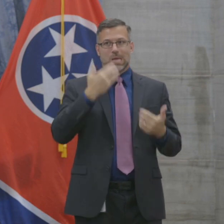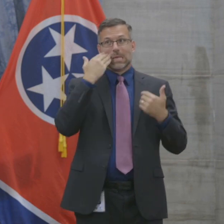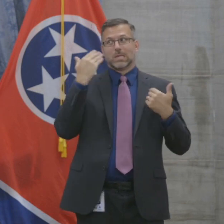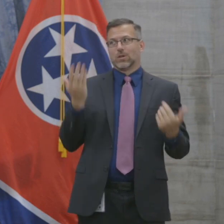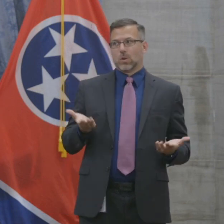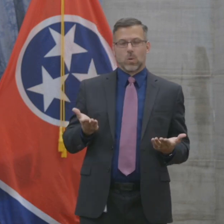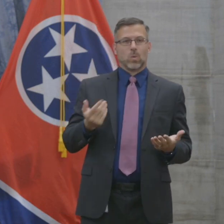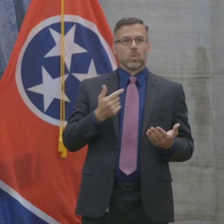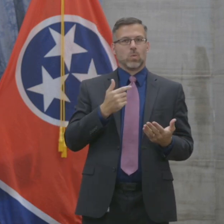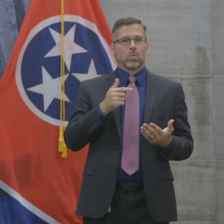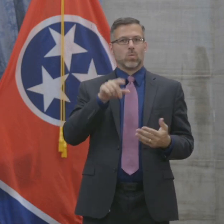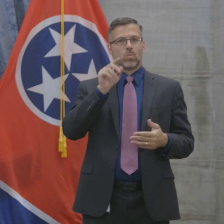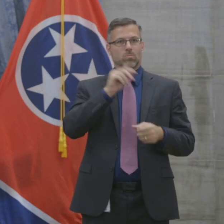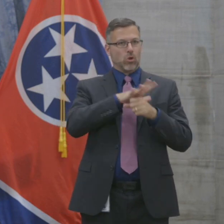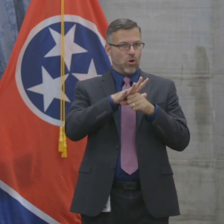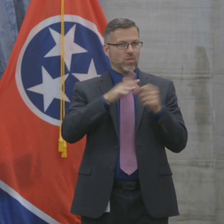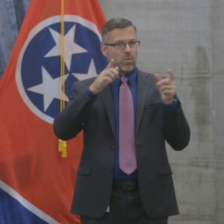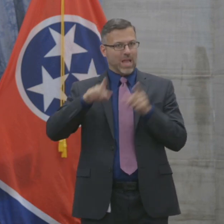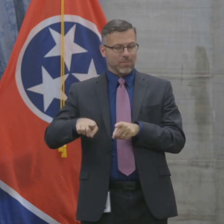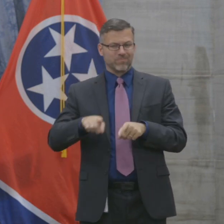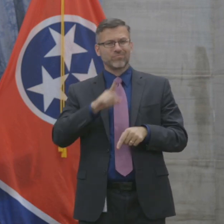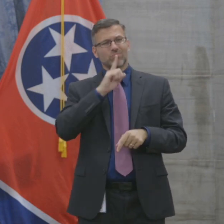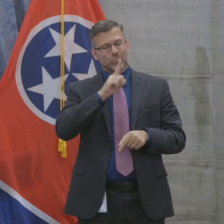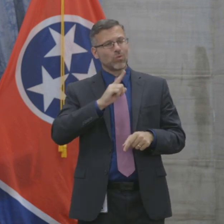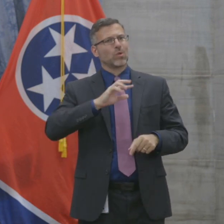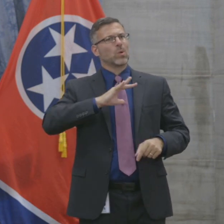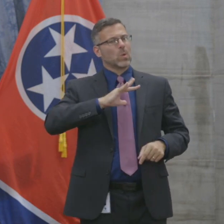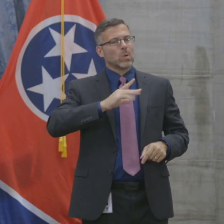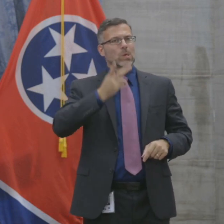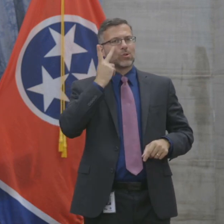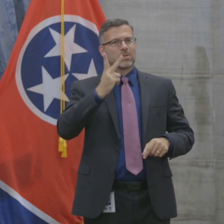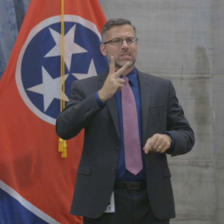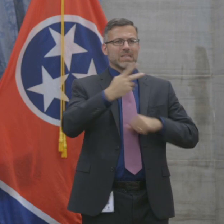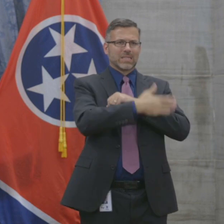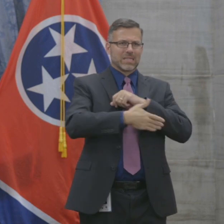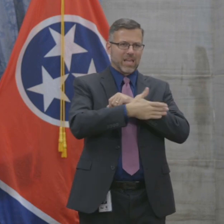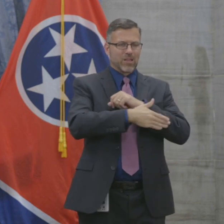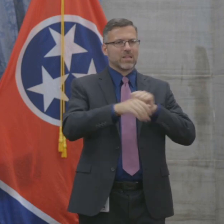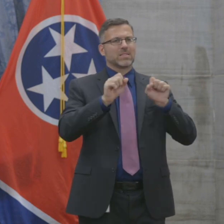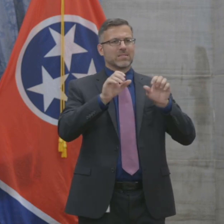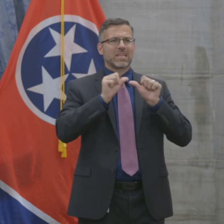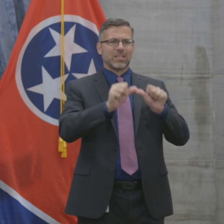public/private partnership and that allows for work-based learning and project-based learning in real time. In